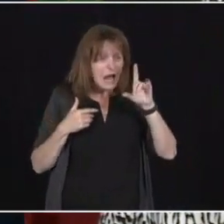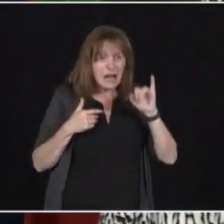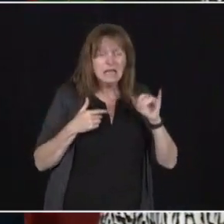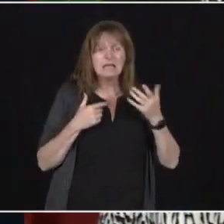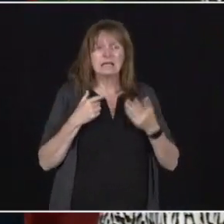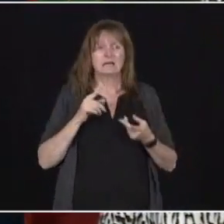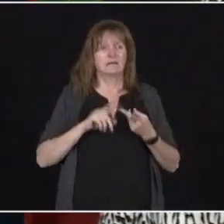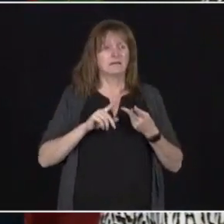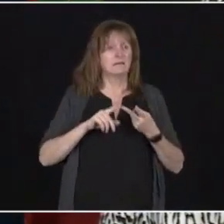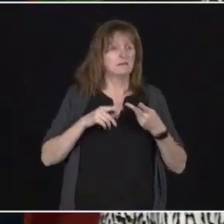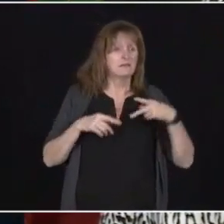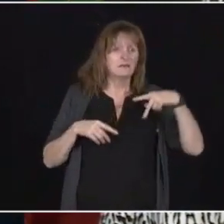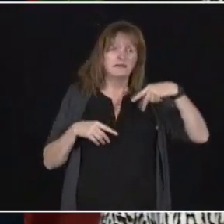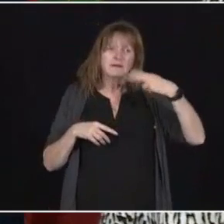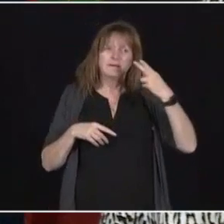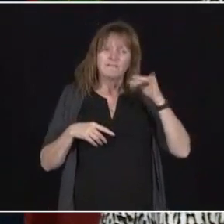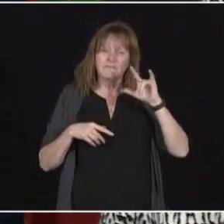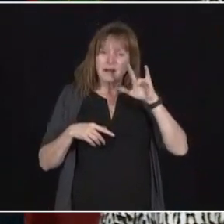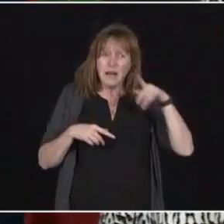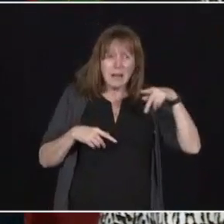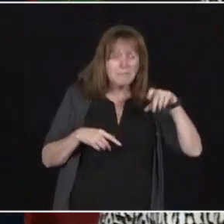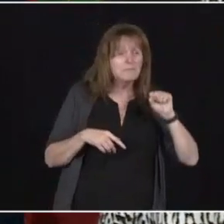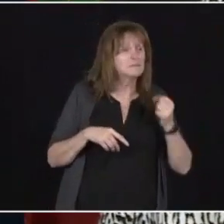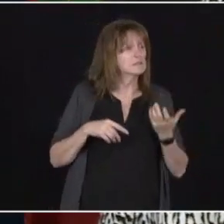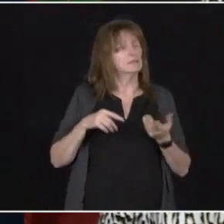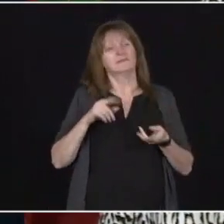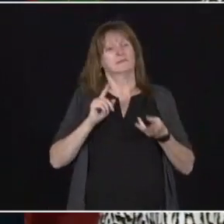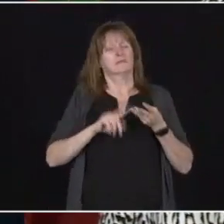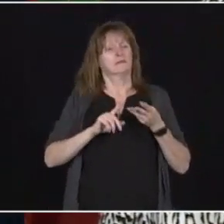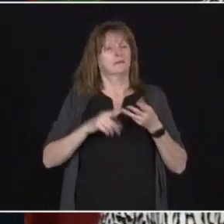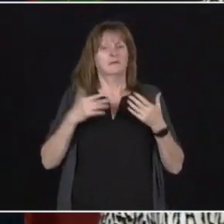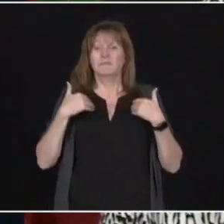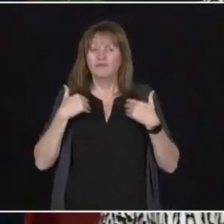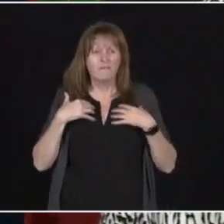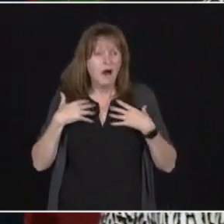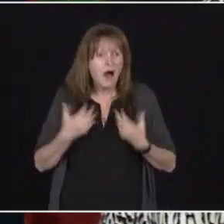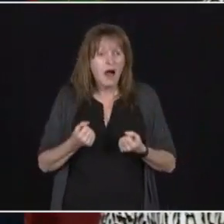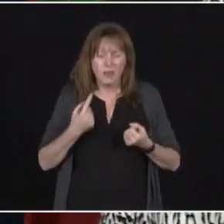And Minister Elliott, they are all working on a plan to try and get reopened, but we have to